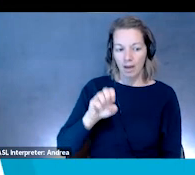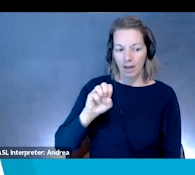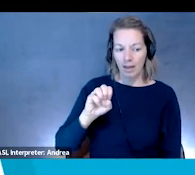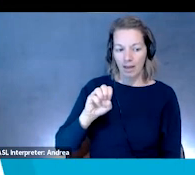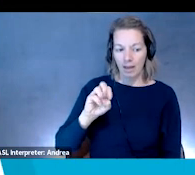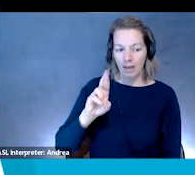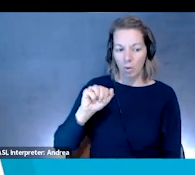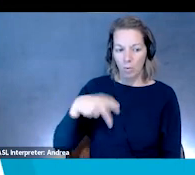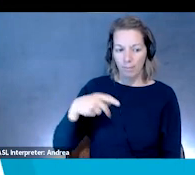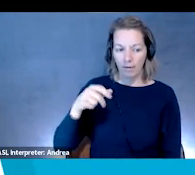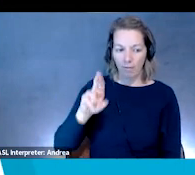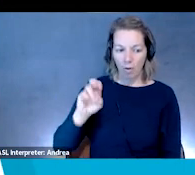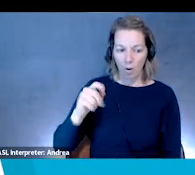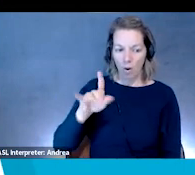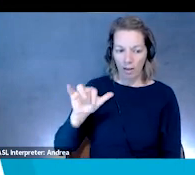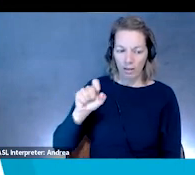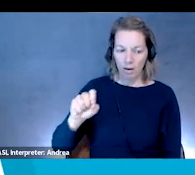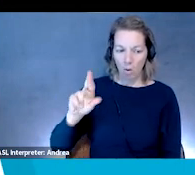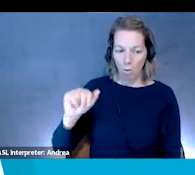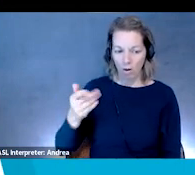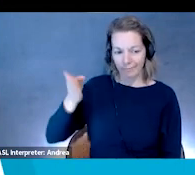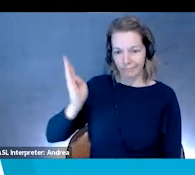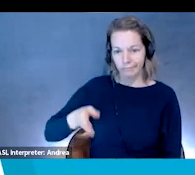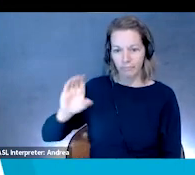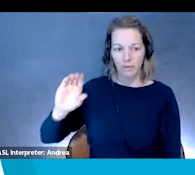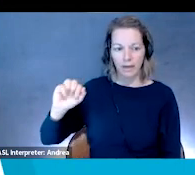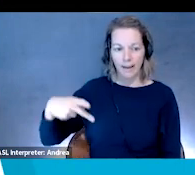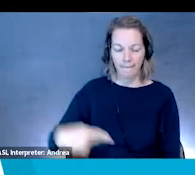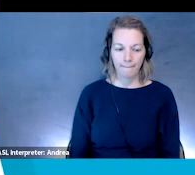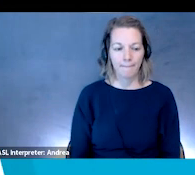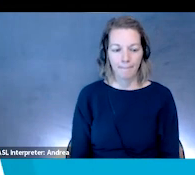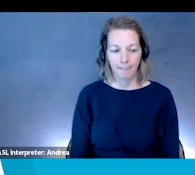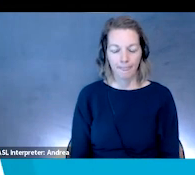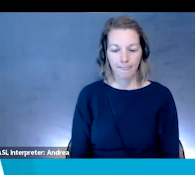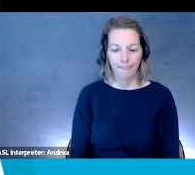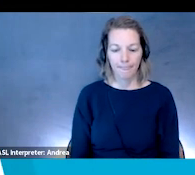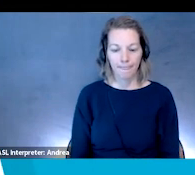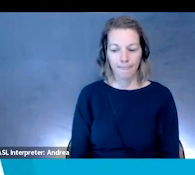OF THIS INFORMATION IS GOING TO BE AVAILABLE ON OUR